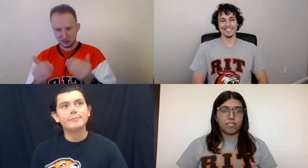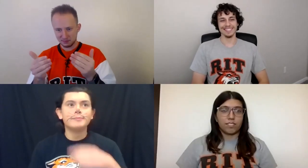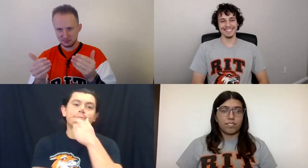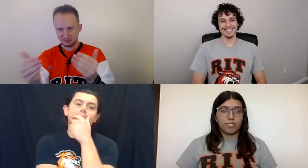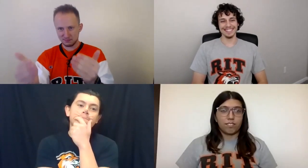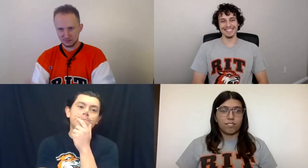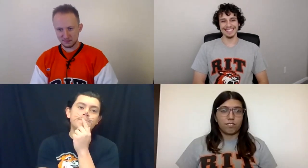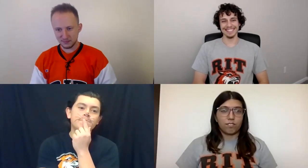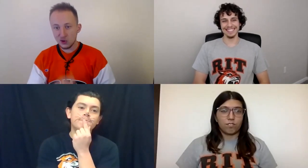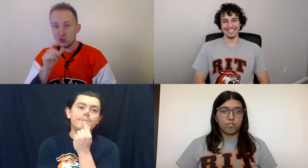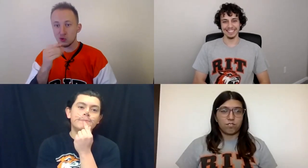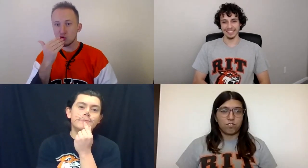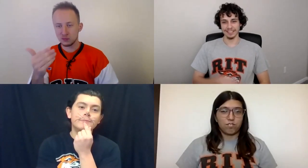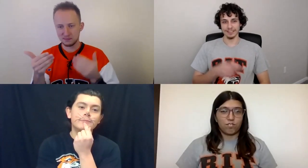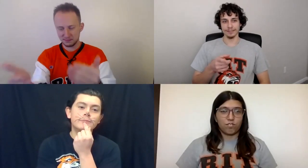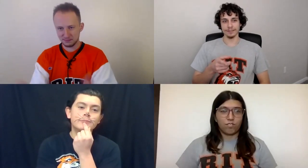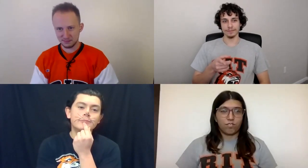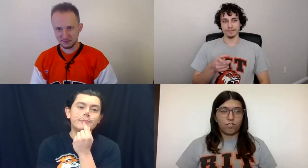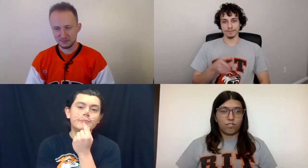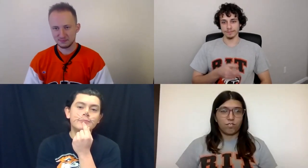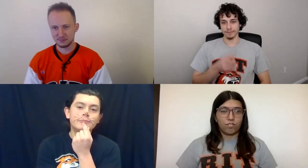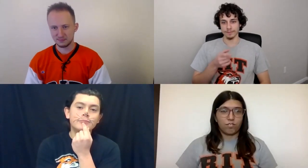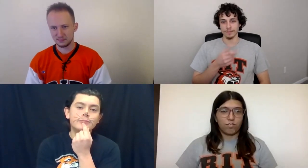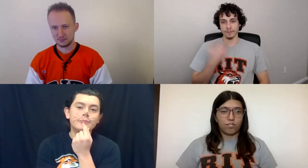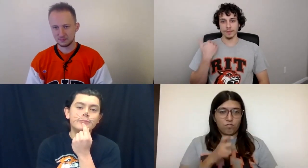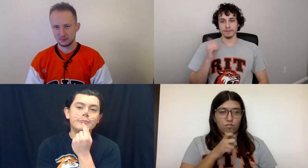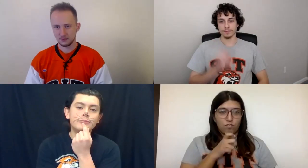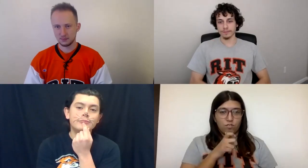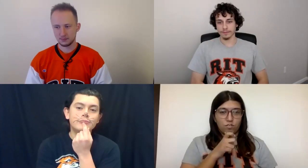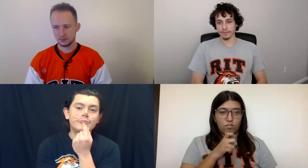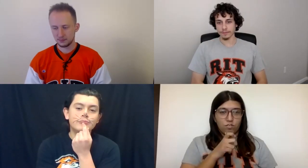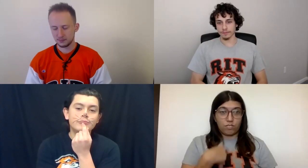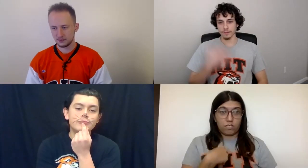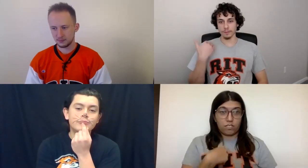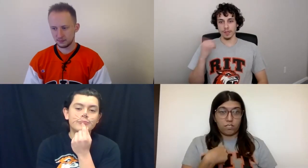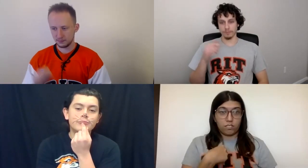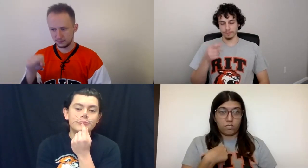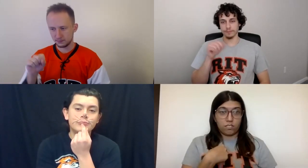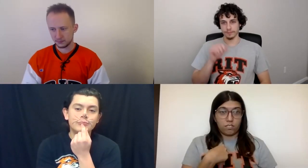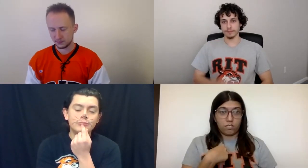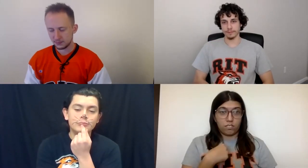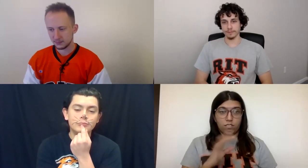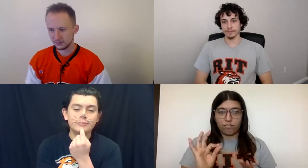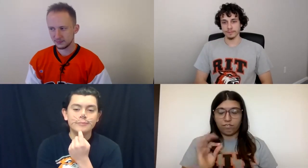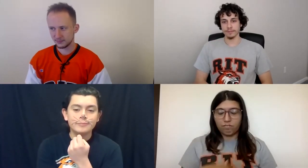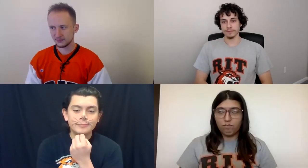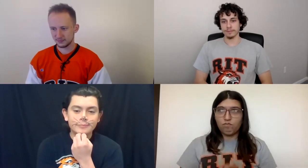Matt: Go ahead, let's start with our good advice. Amanda: That should be me, right?